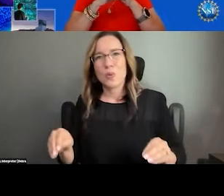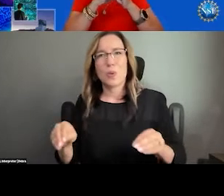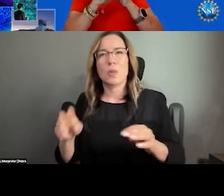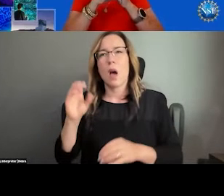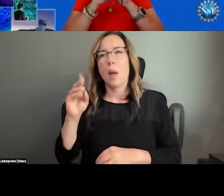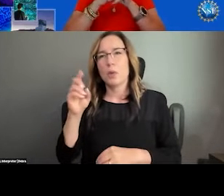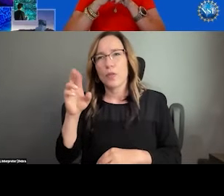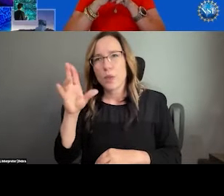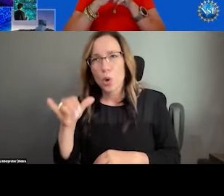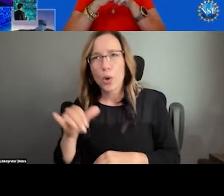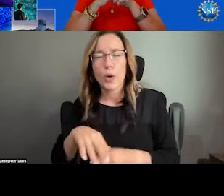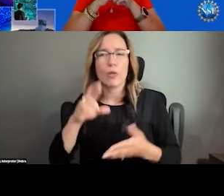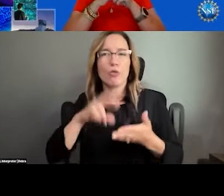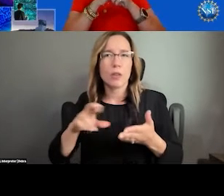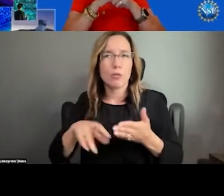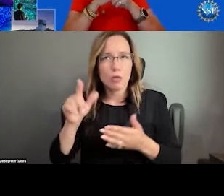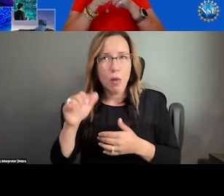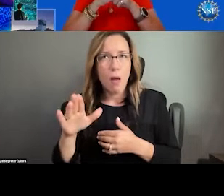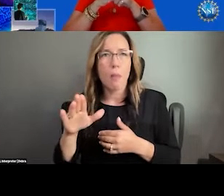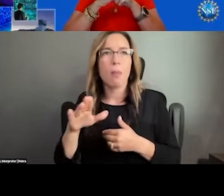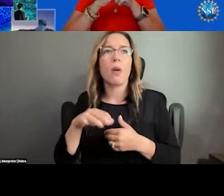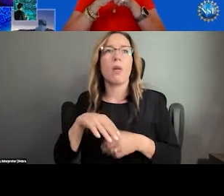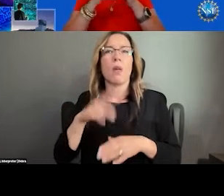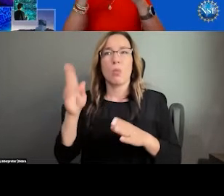your research laboratories, professional societies,